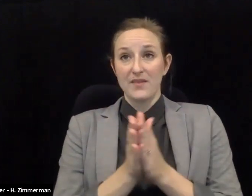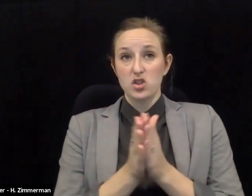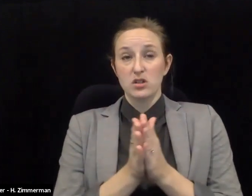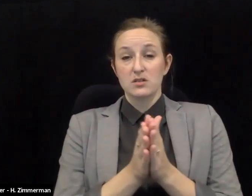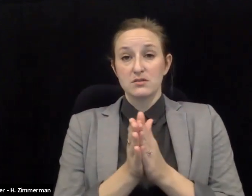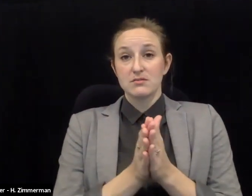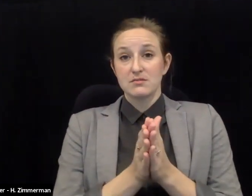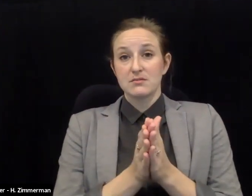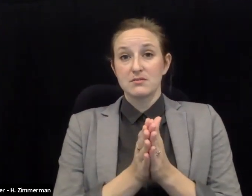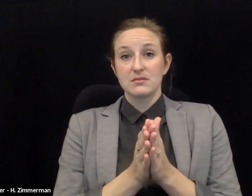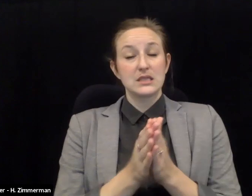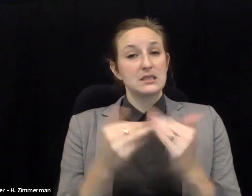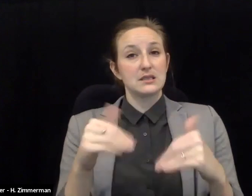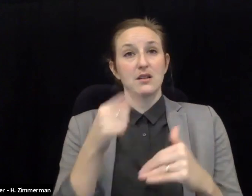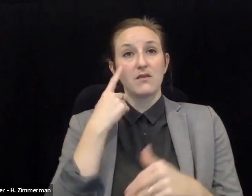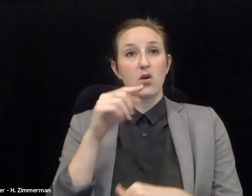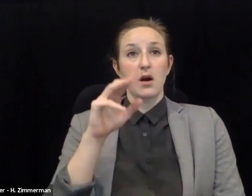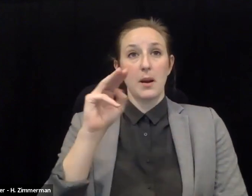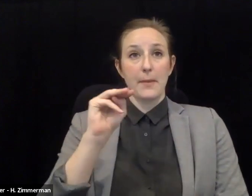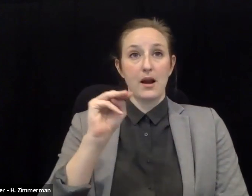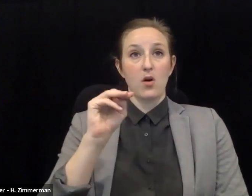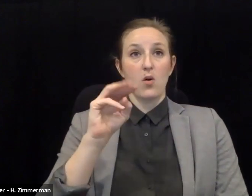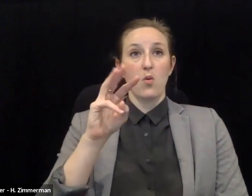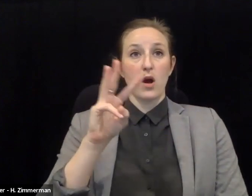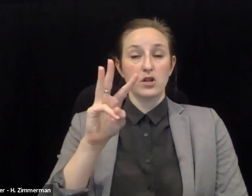For the Mandela Washington fellowship, we have 4400 alumni